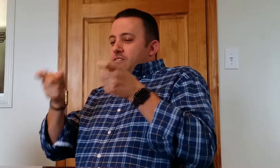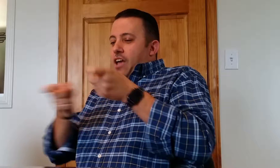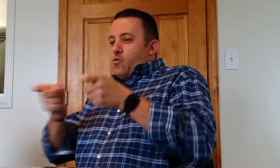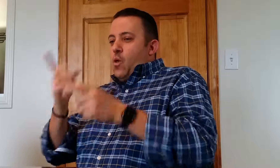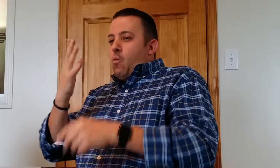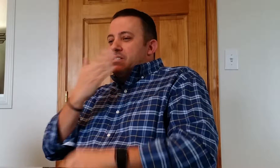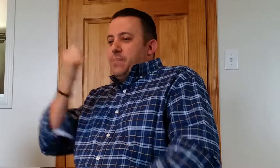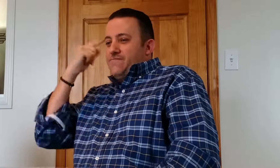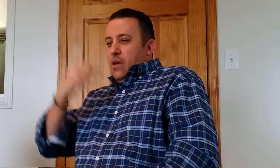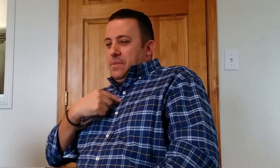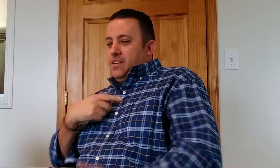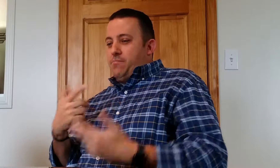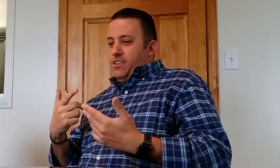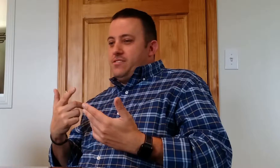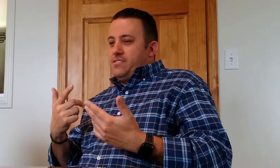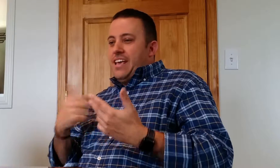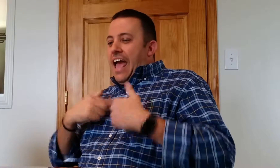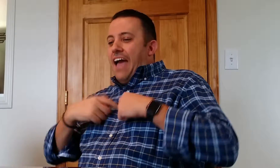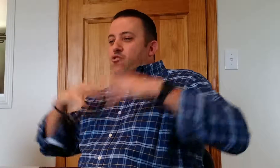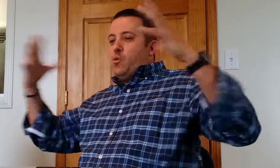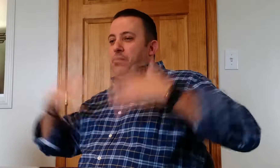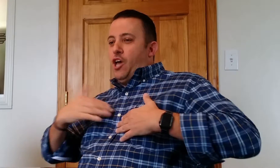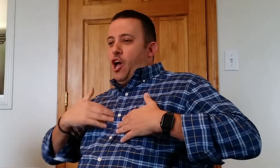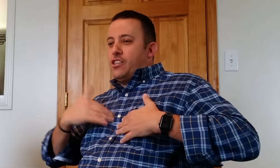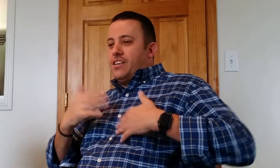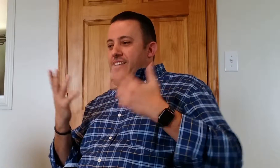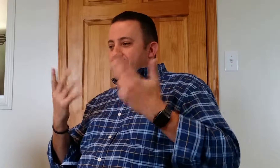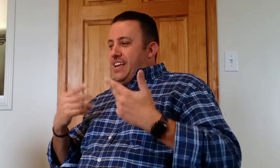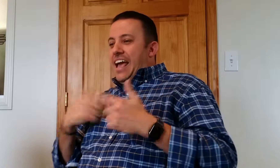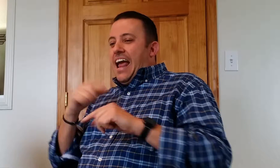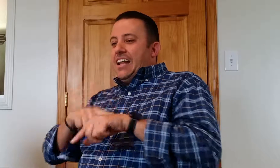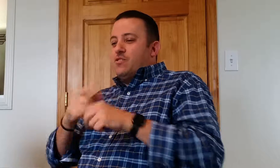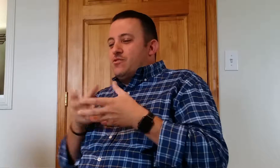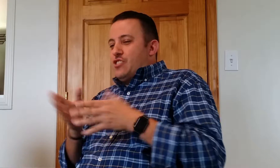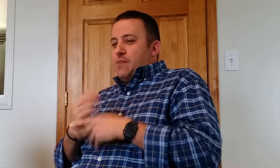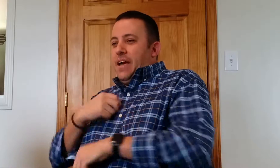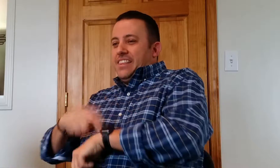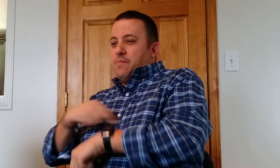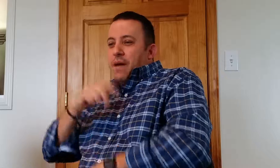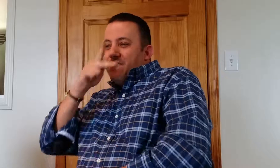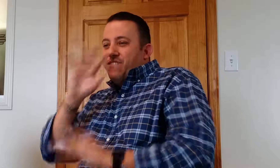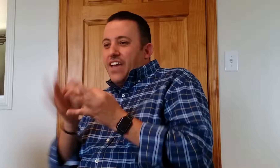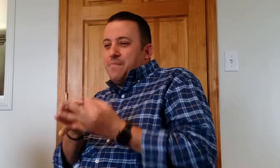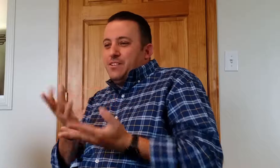and there's a long list of other things I'm involved with. There really are too many but I have to keep in mind what is best for myself.